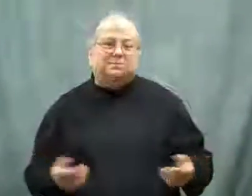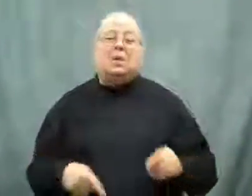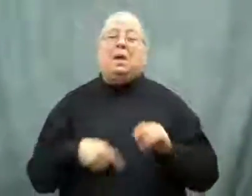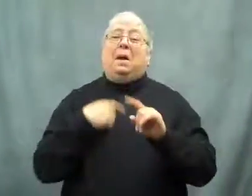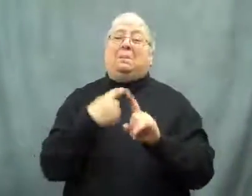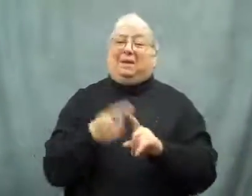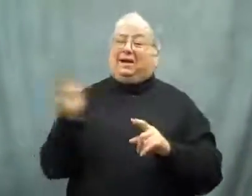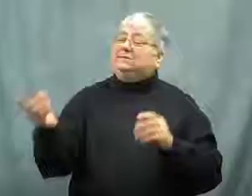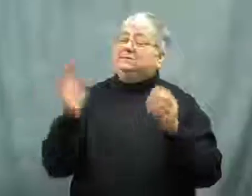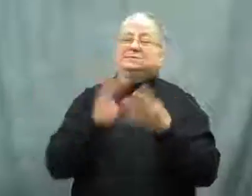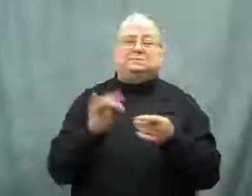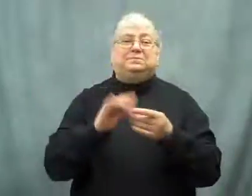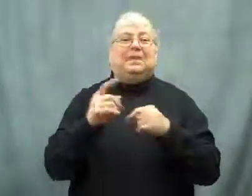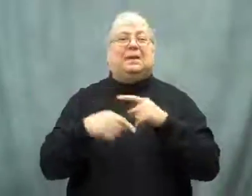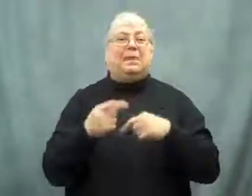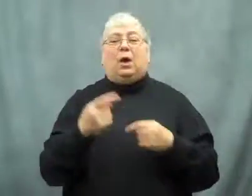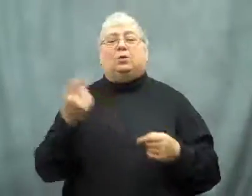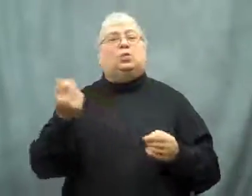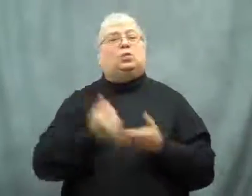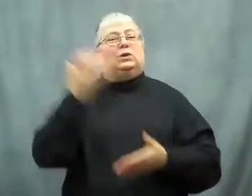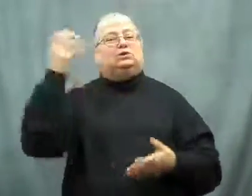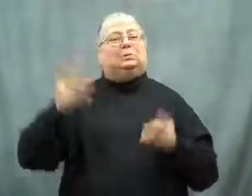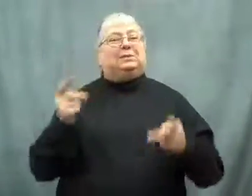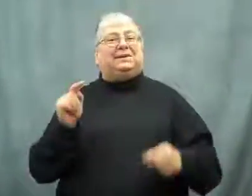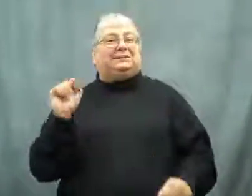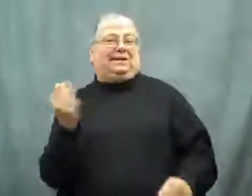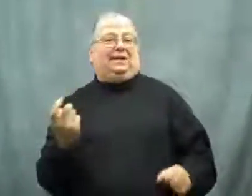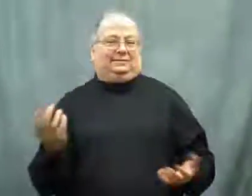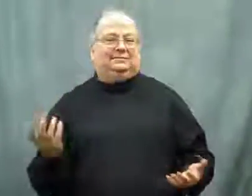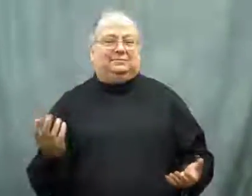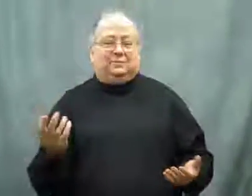He talked about taxing the rich.